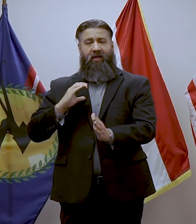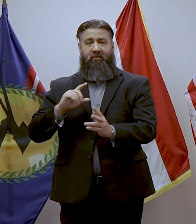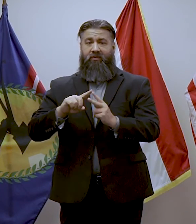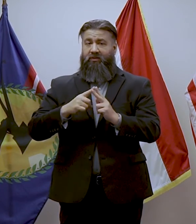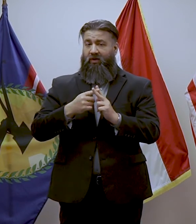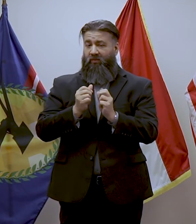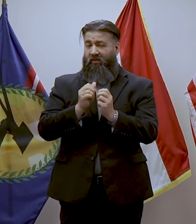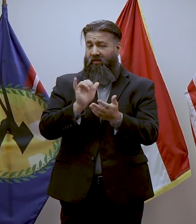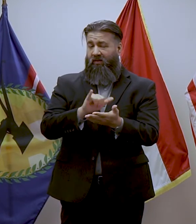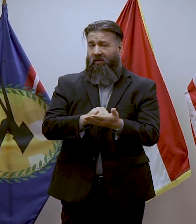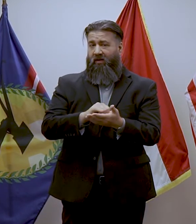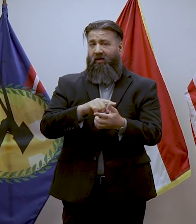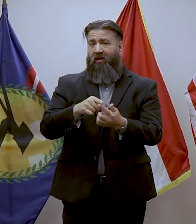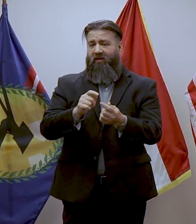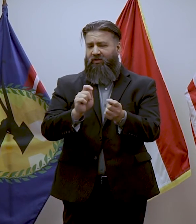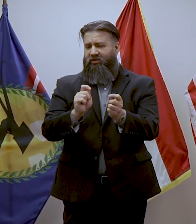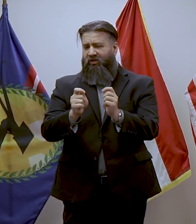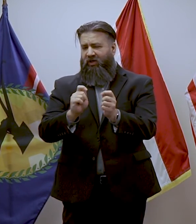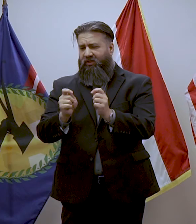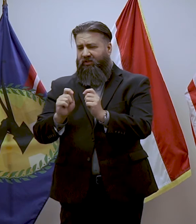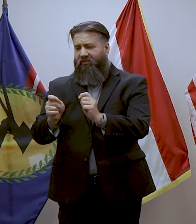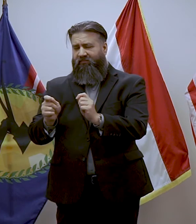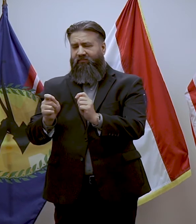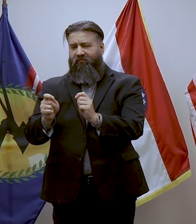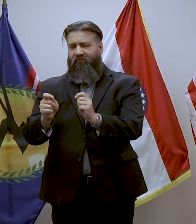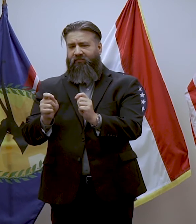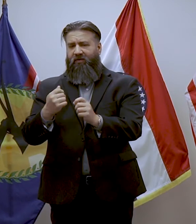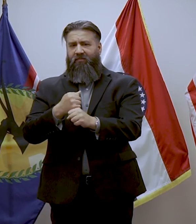and then make adjustments and make the appropriation their own